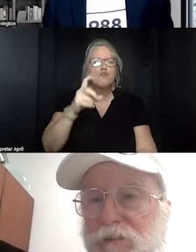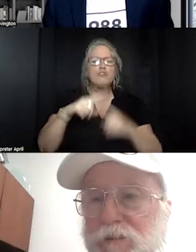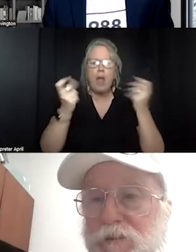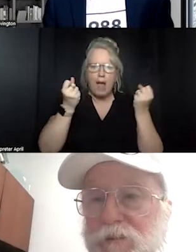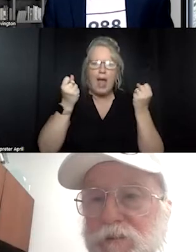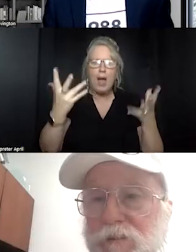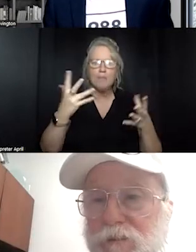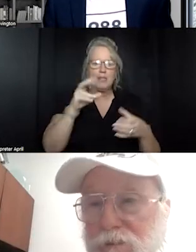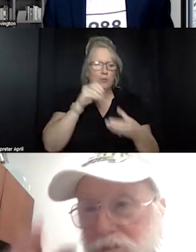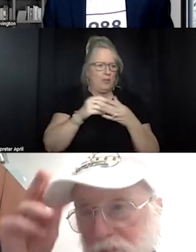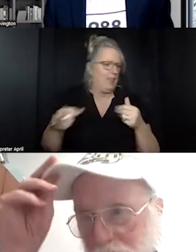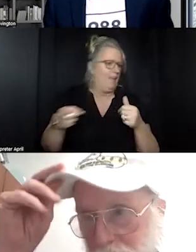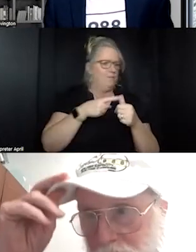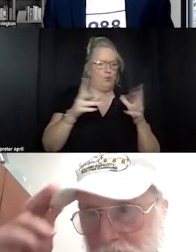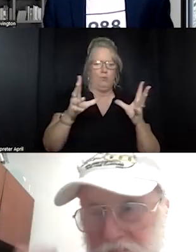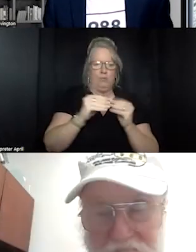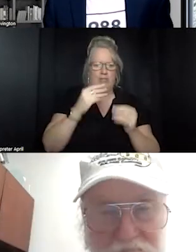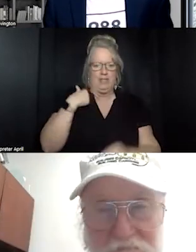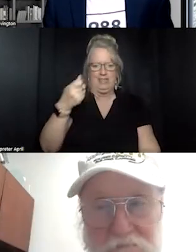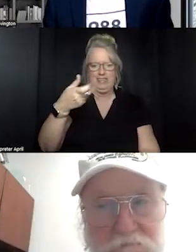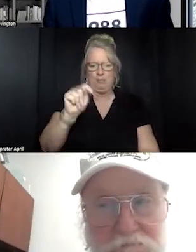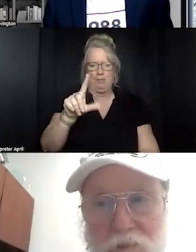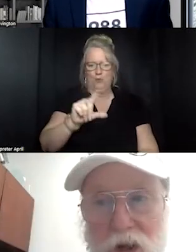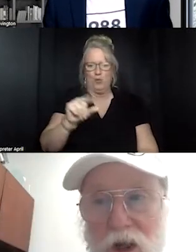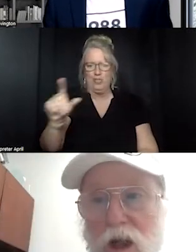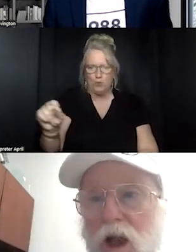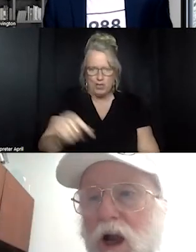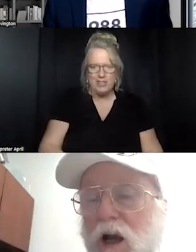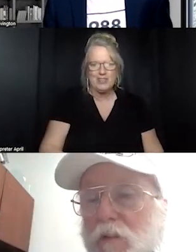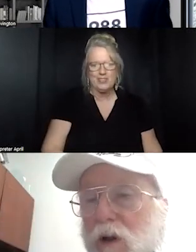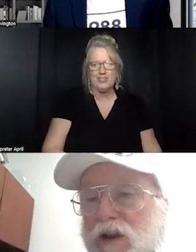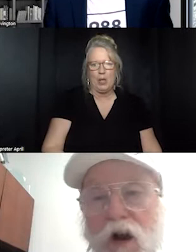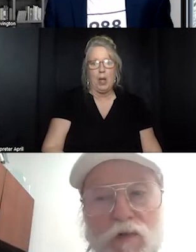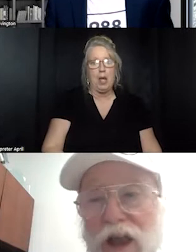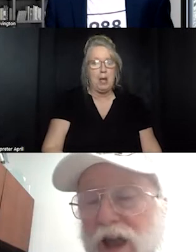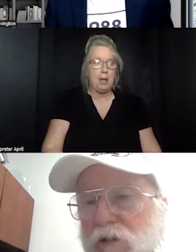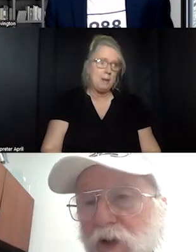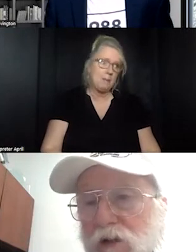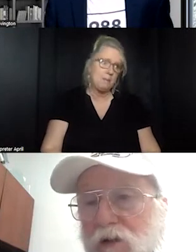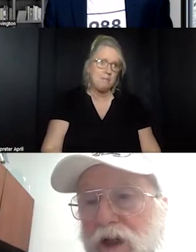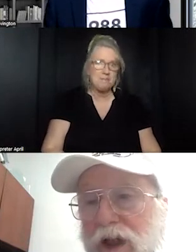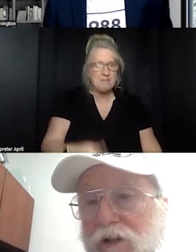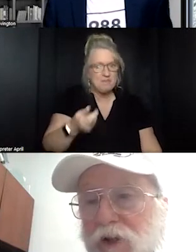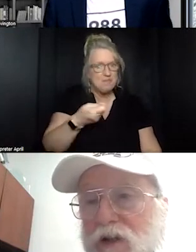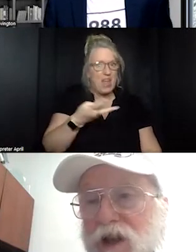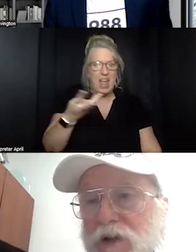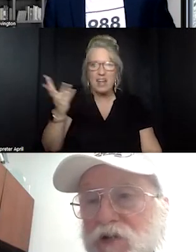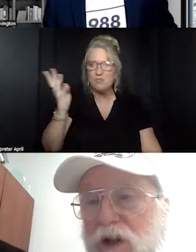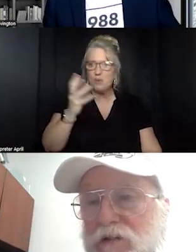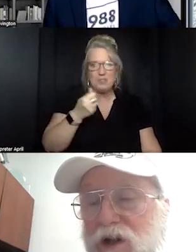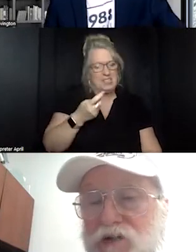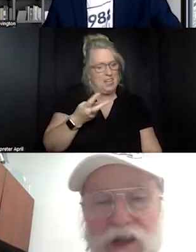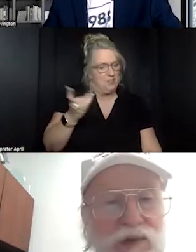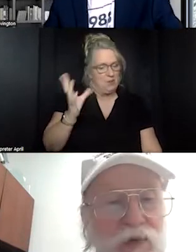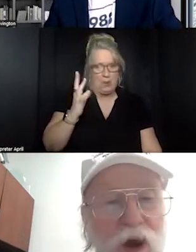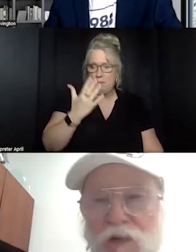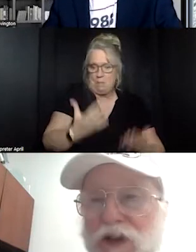VERY FIRST MEETINGS IN SEPTEMBER OF 2020? >> ONLY A HANDFUL. BETWEEN, 6 AND 12